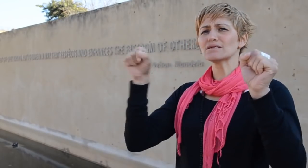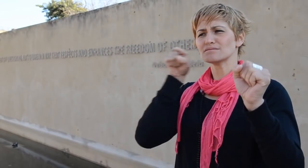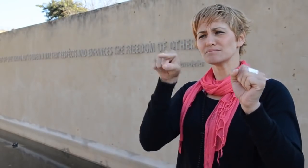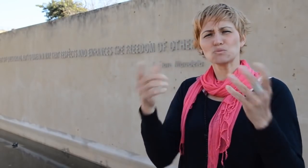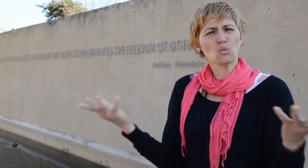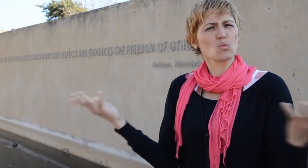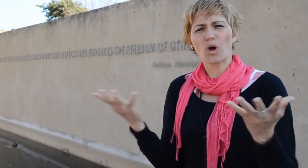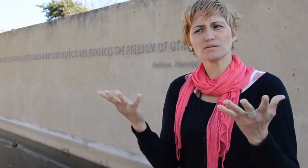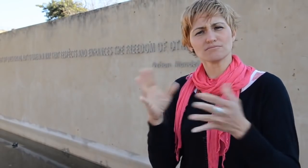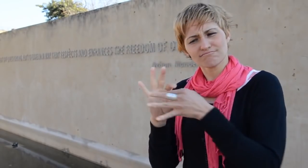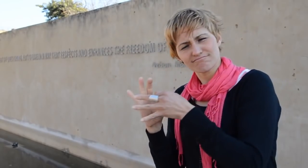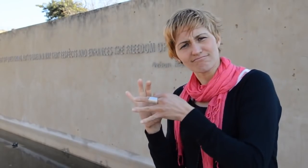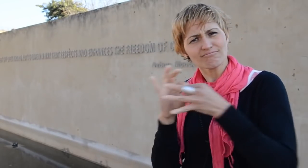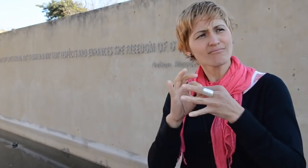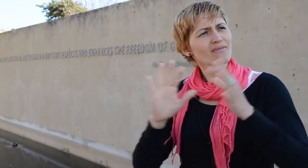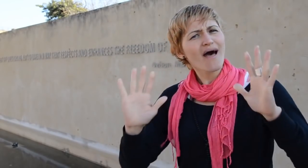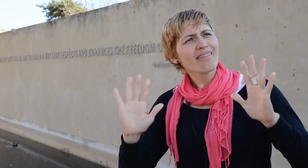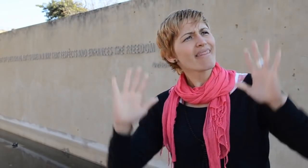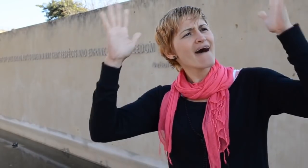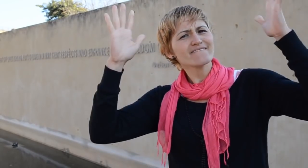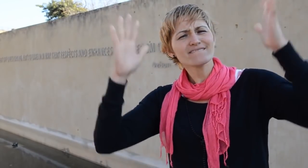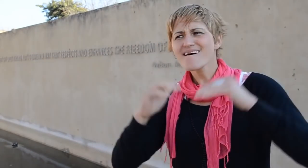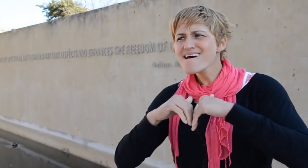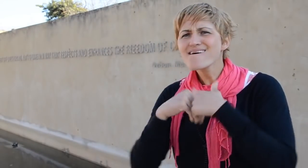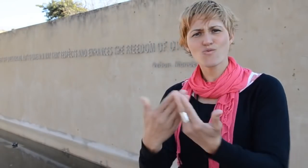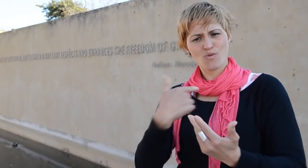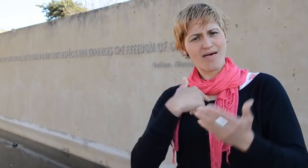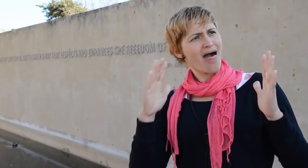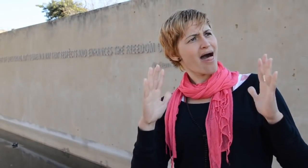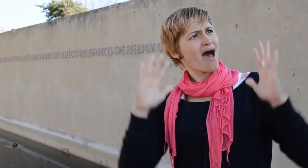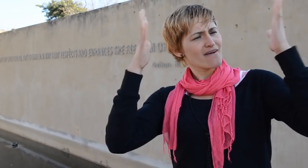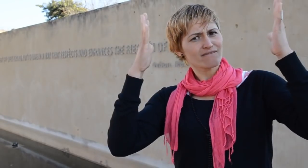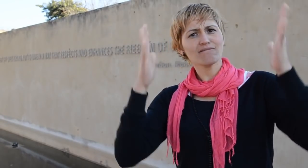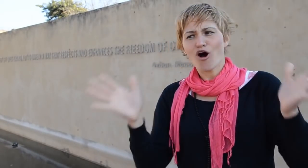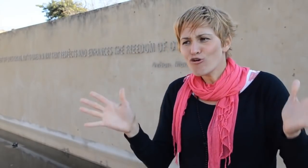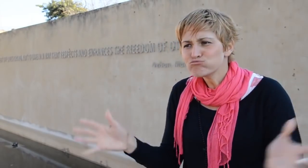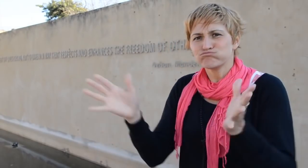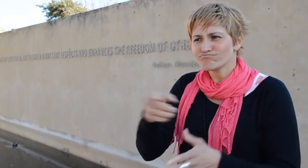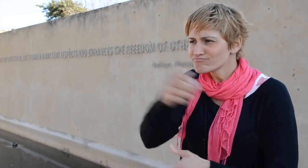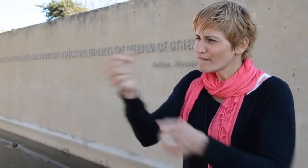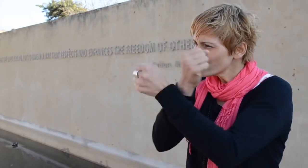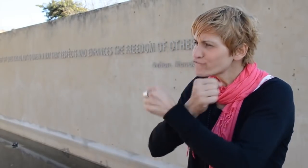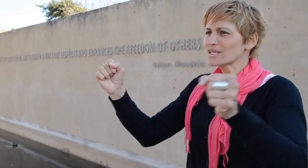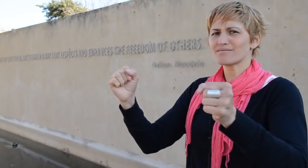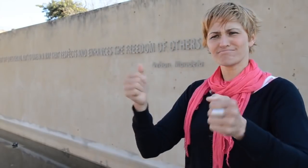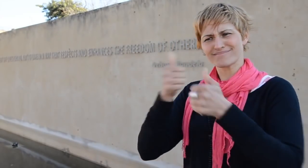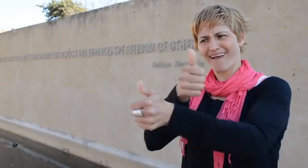What freedom means in life is to encourage